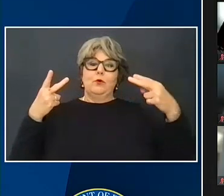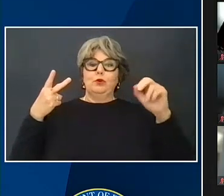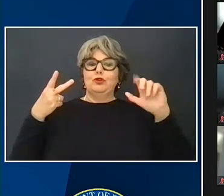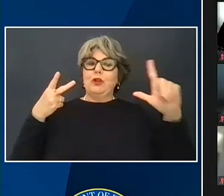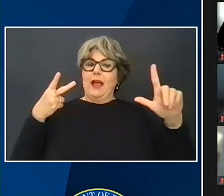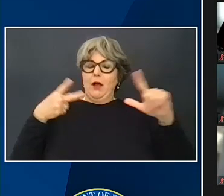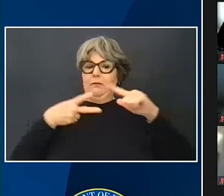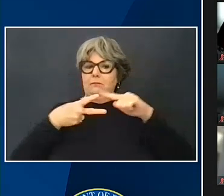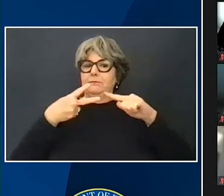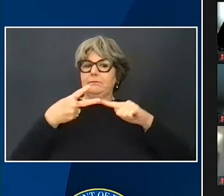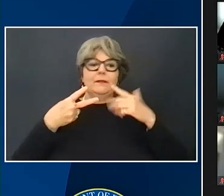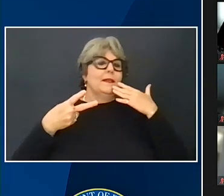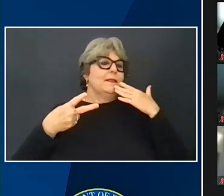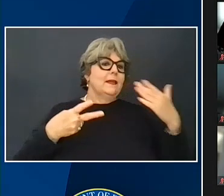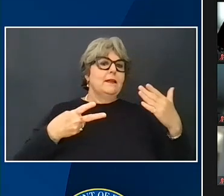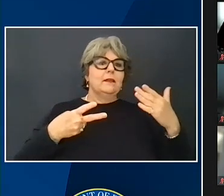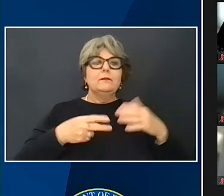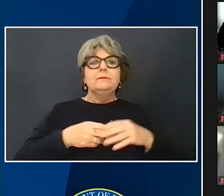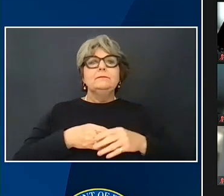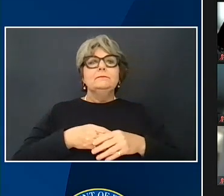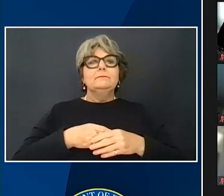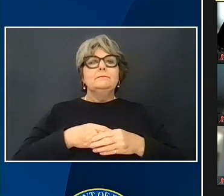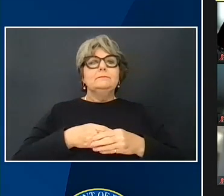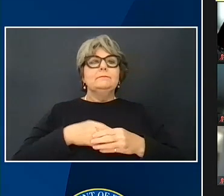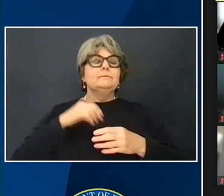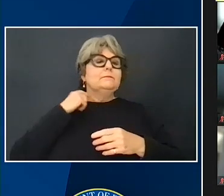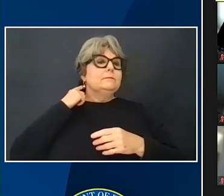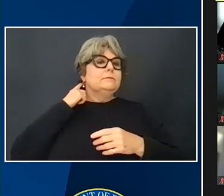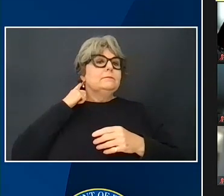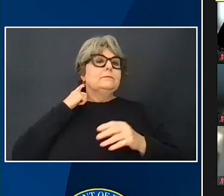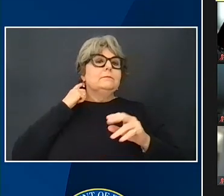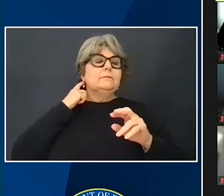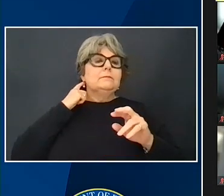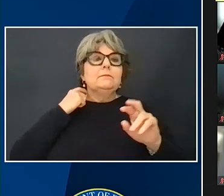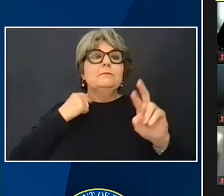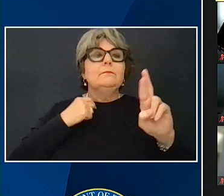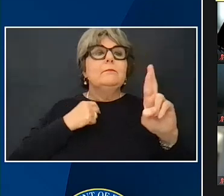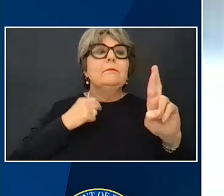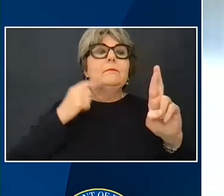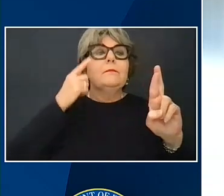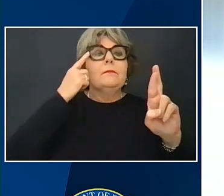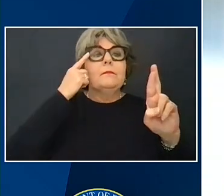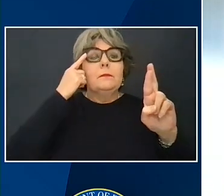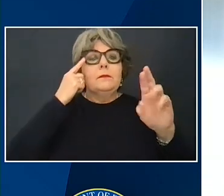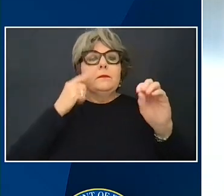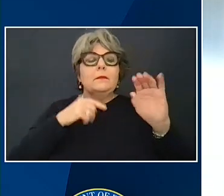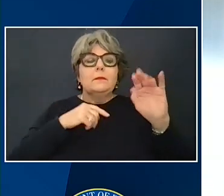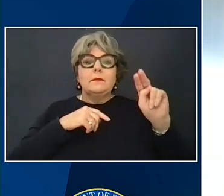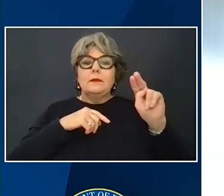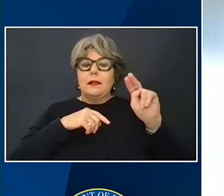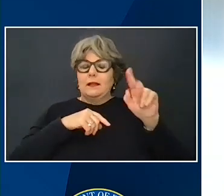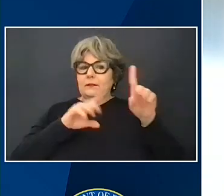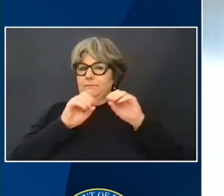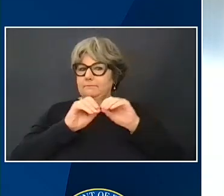Thanks, Barmak. Robyn, we'll go to you next. Sure. I have a question. I just need to Department to clarify. There's three different time periods